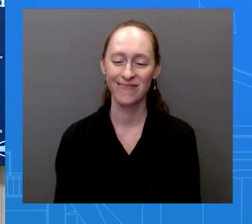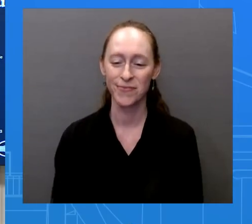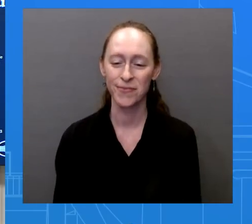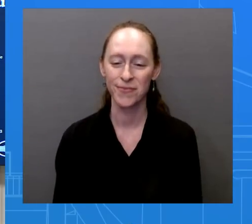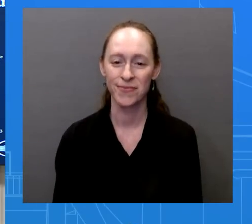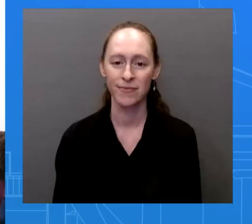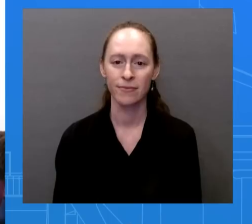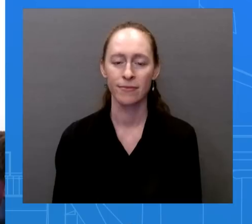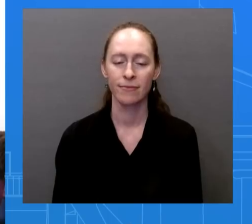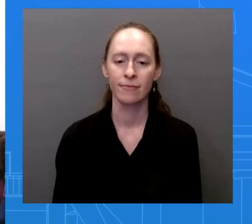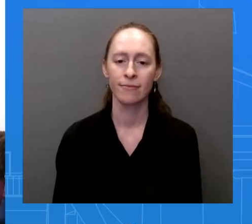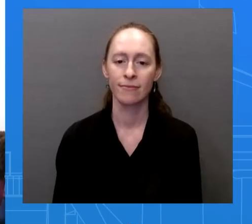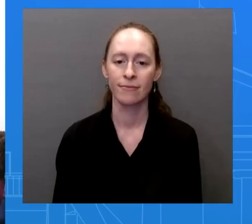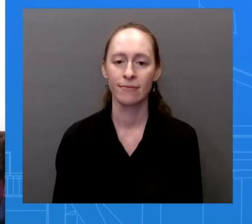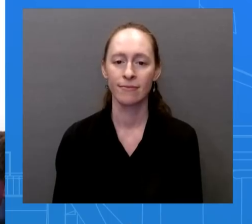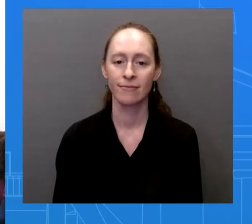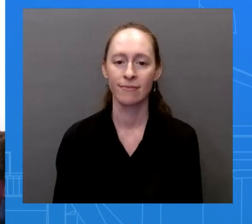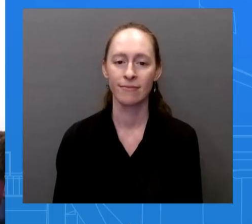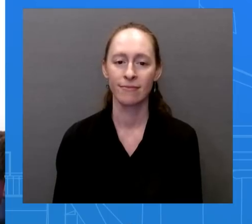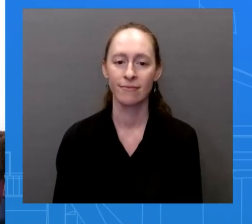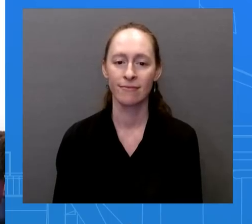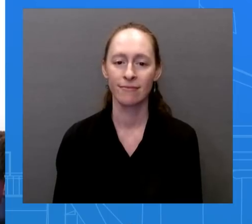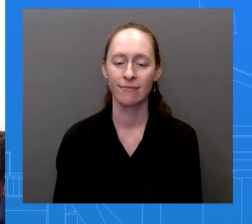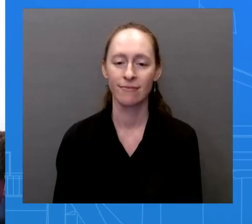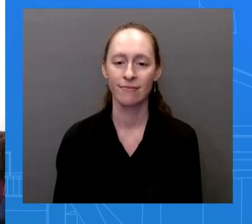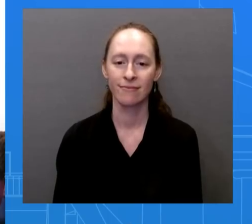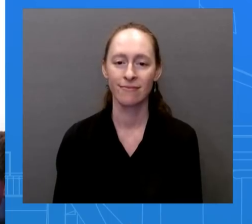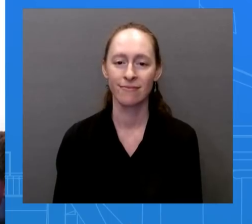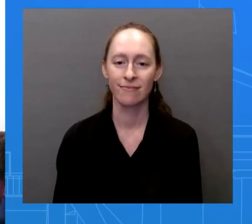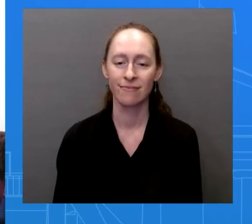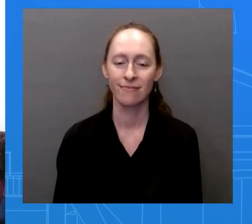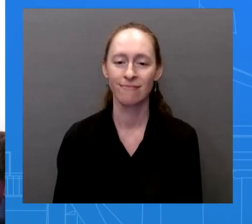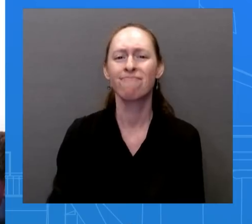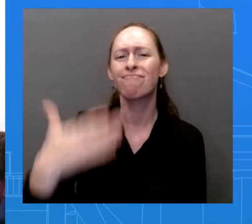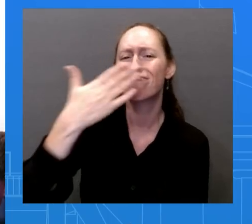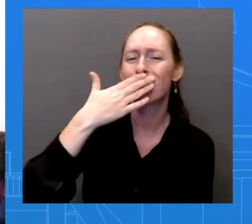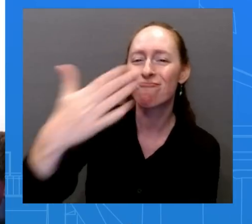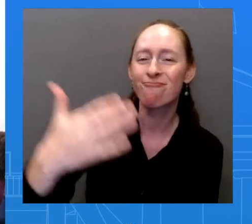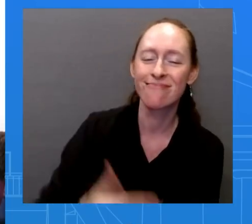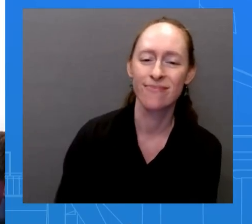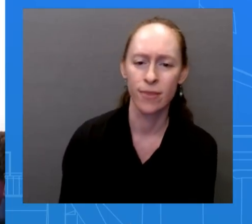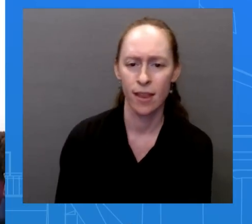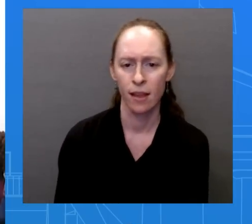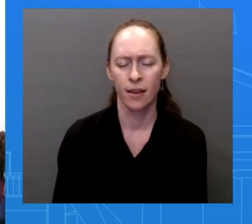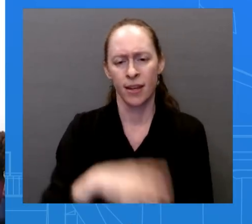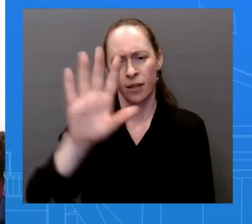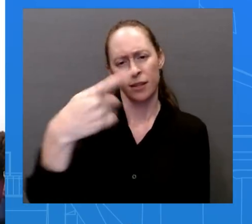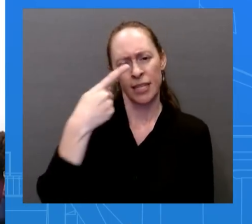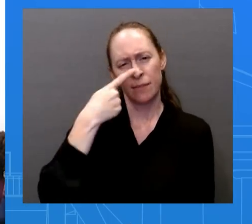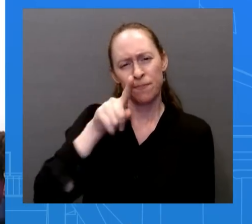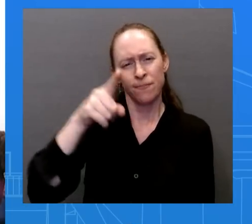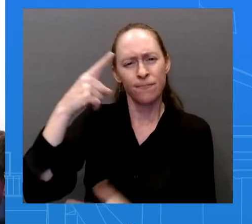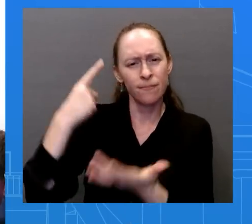that the administration is expecting, can you be a little specific in terms of the numbers -- what kind of range, in terms of number of cases, we're looking at?